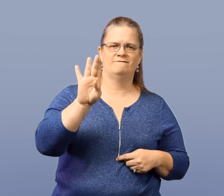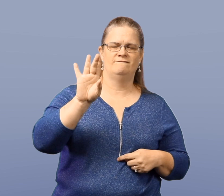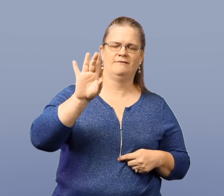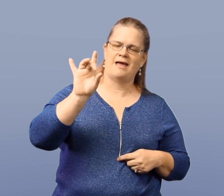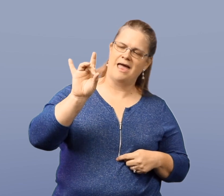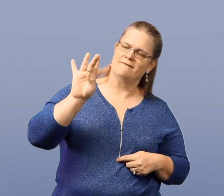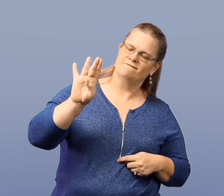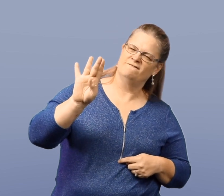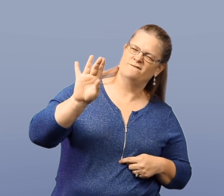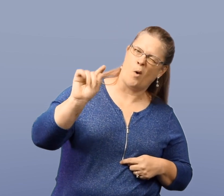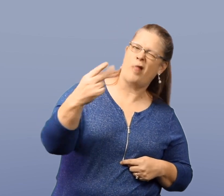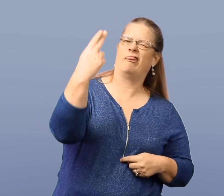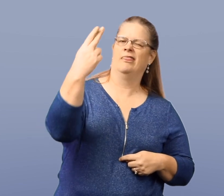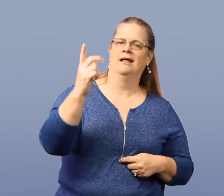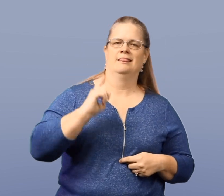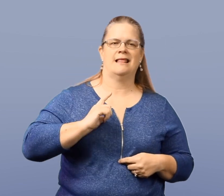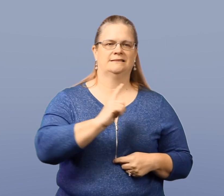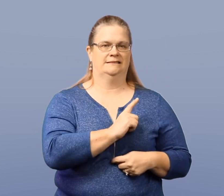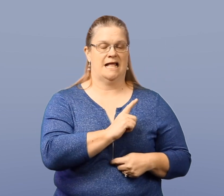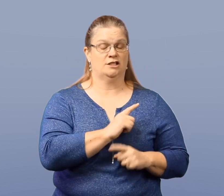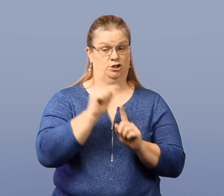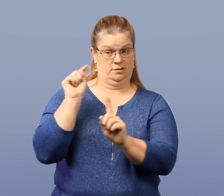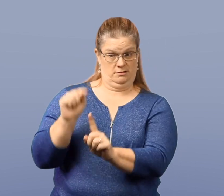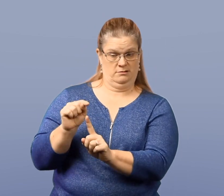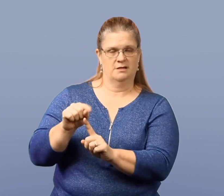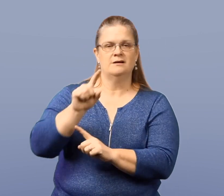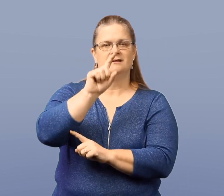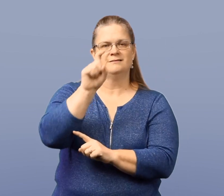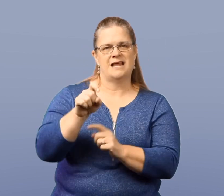According to the state of Texas' 84th legislative session,